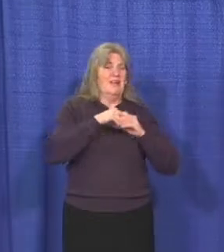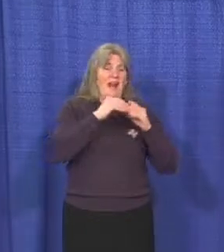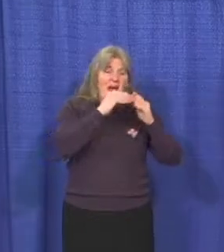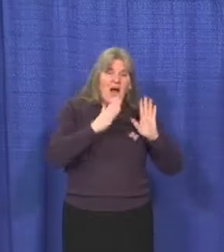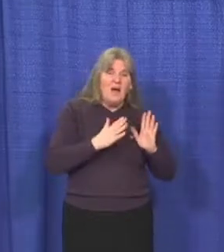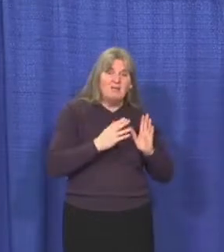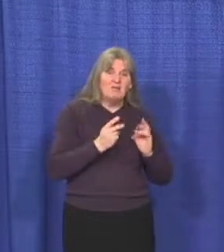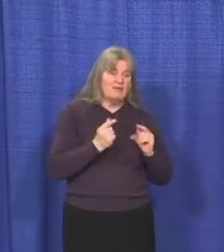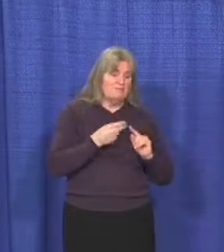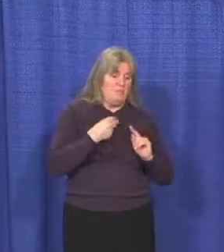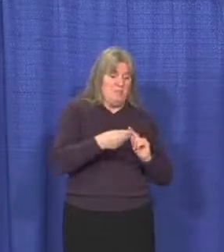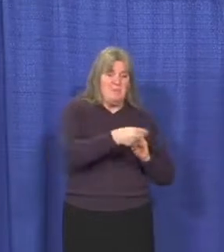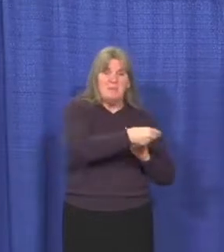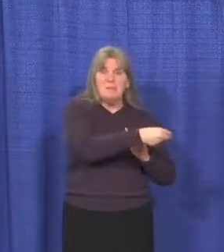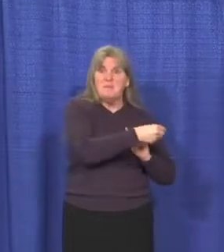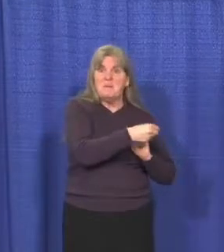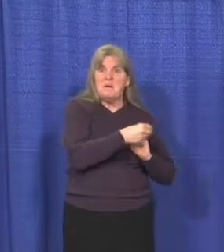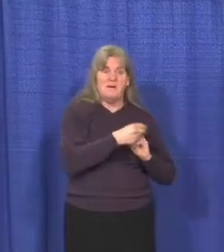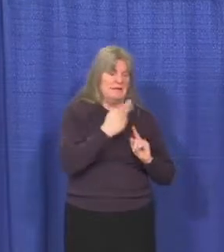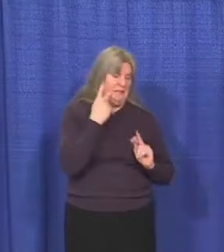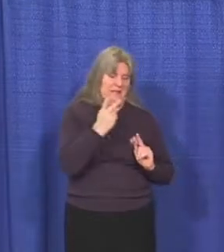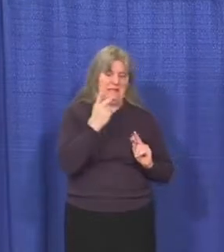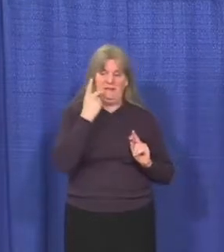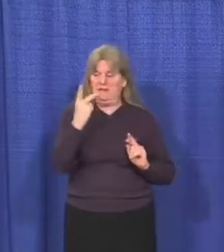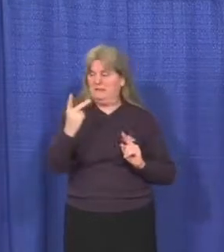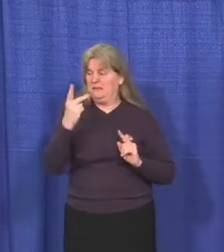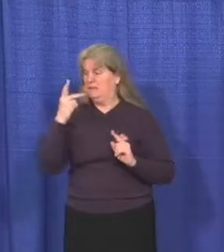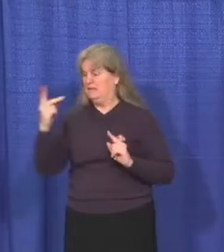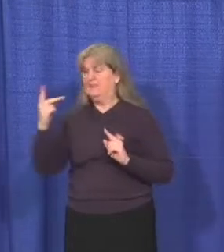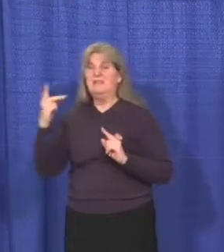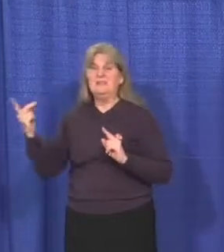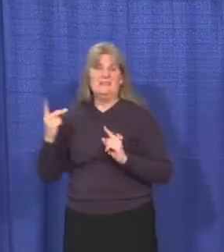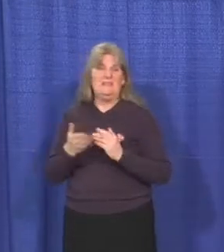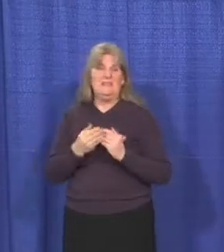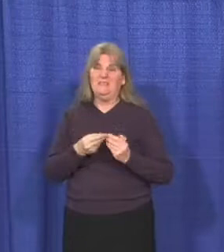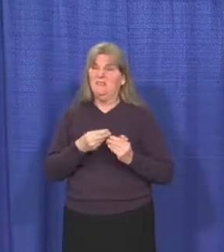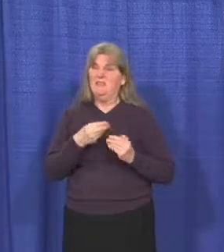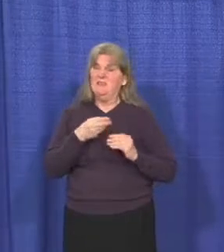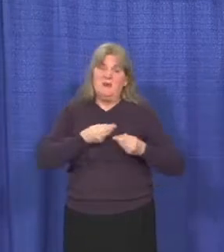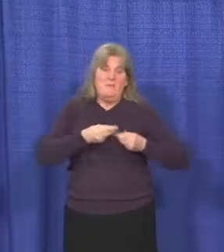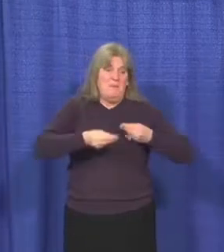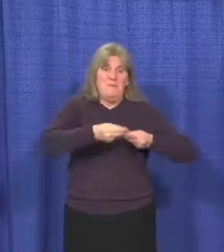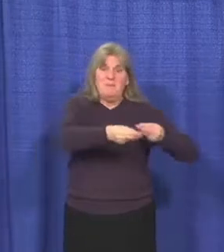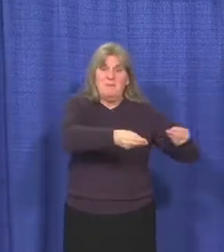occur uniformly very easily with